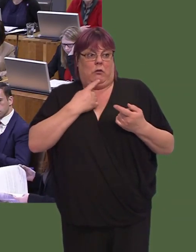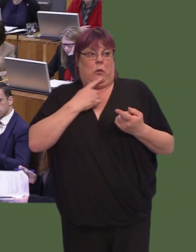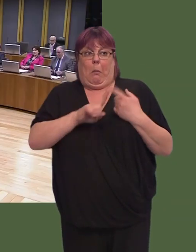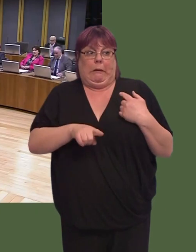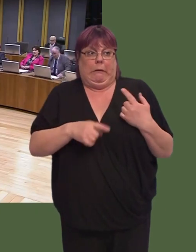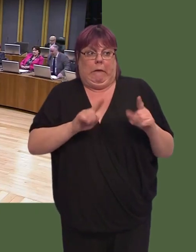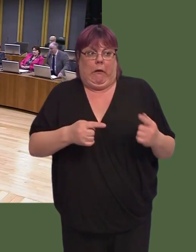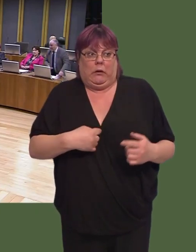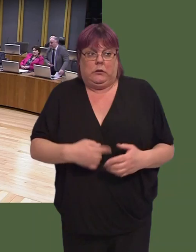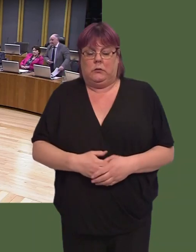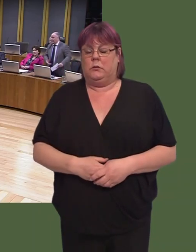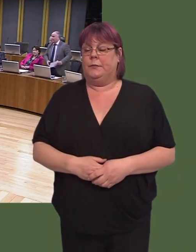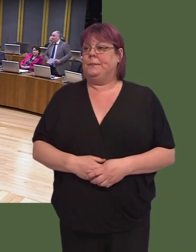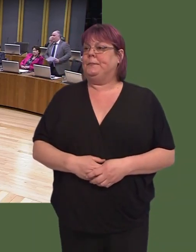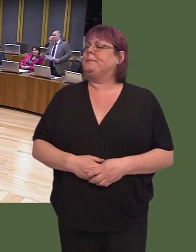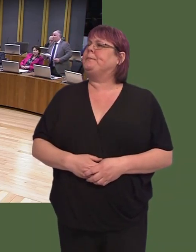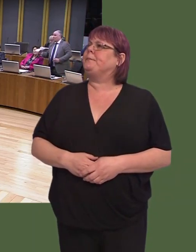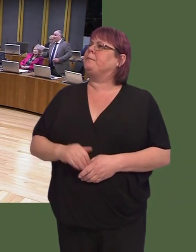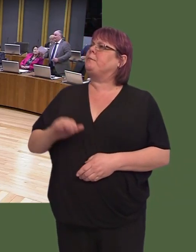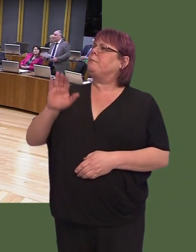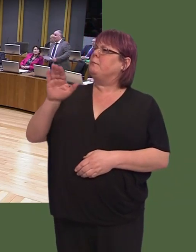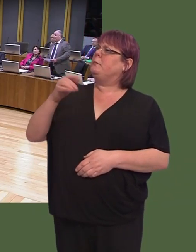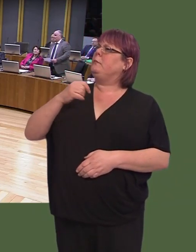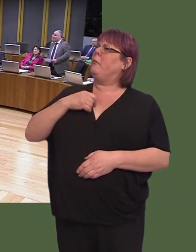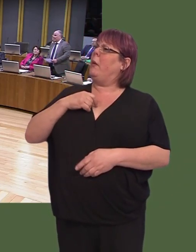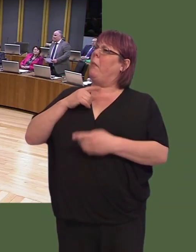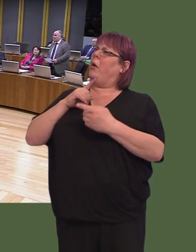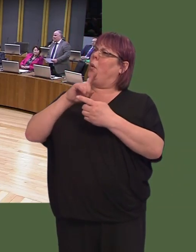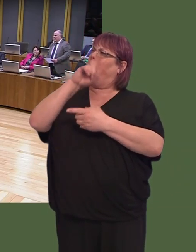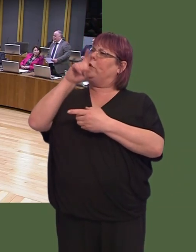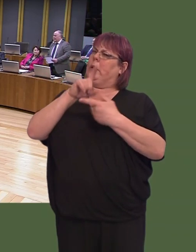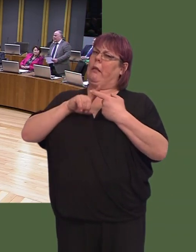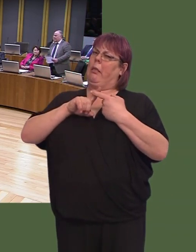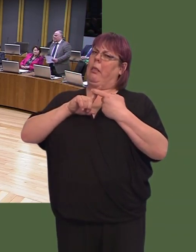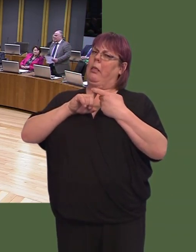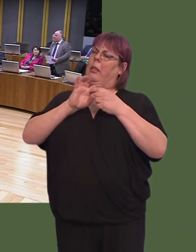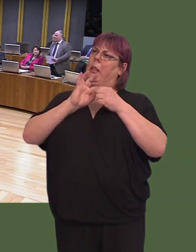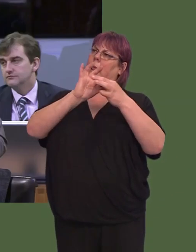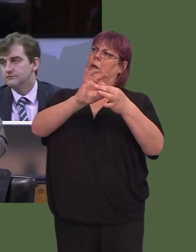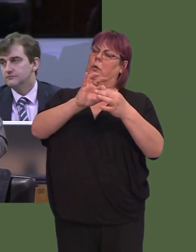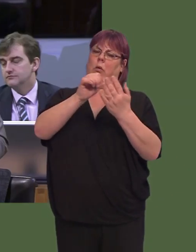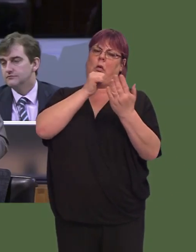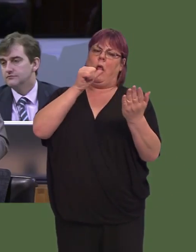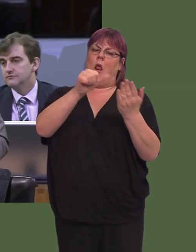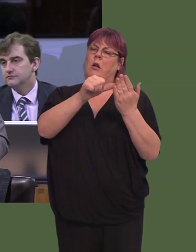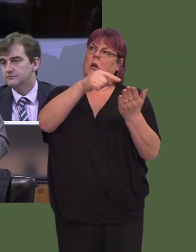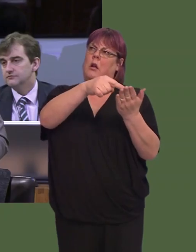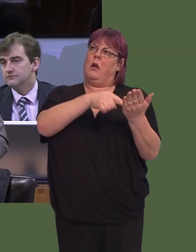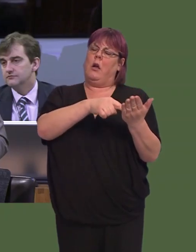Andrew RT Davies AM: In fairness, I'm basing my questions on the letter, obviously, and the letter indicates that the Government has set its mind on the type of debate we'll be